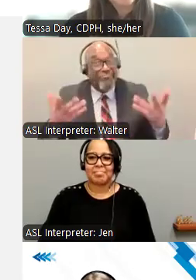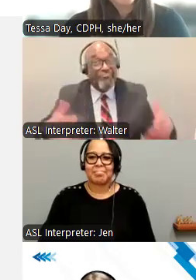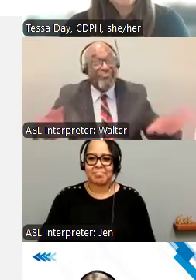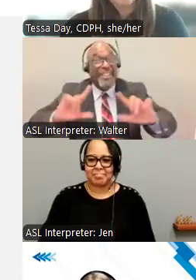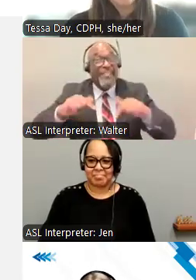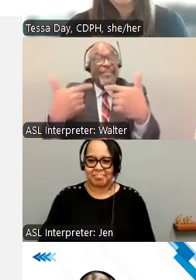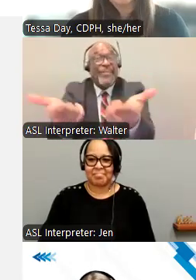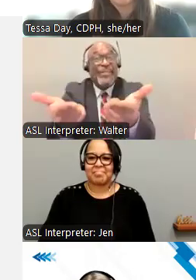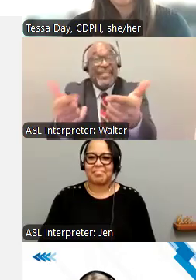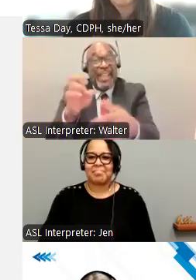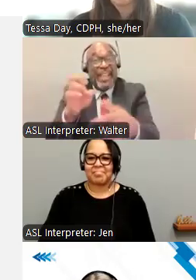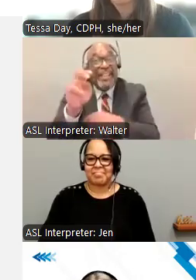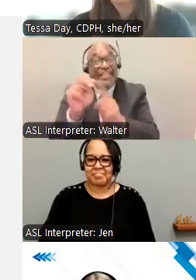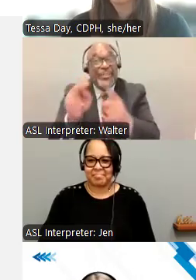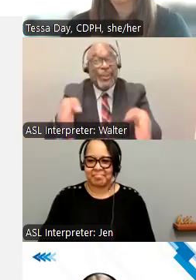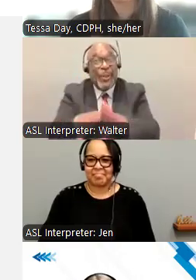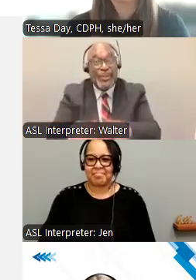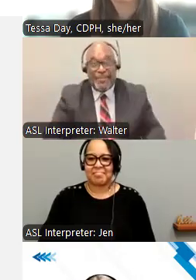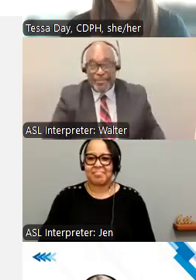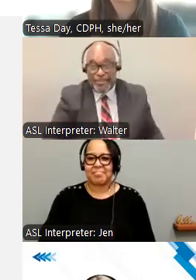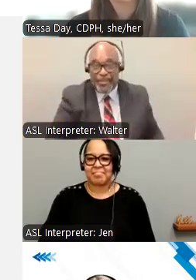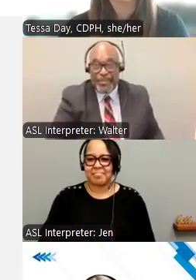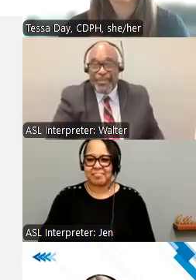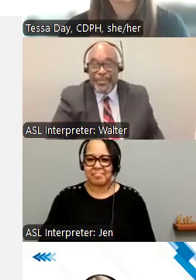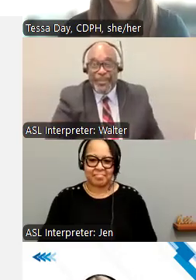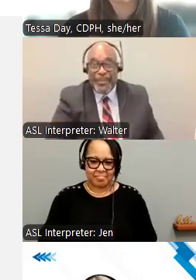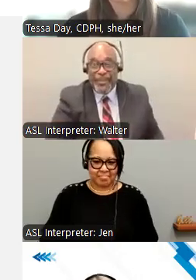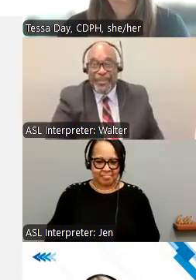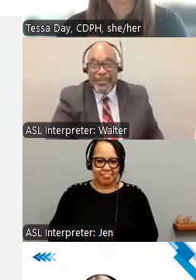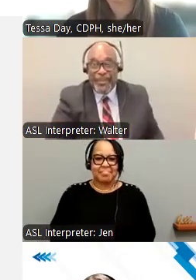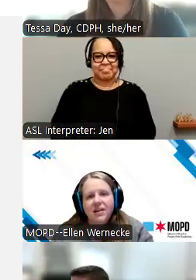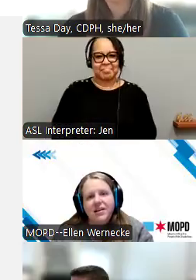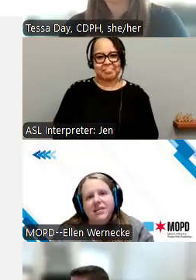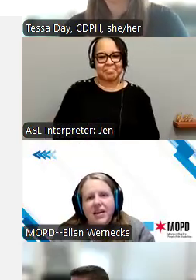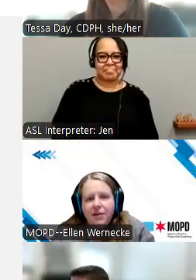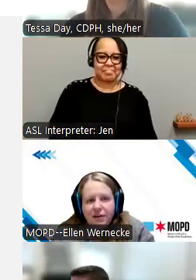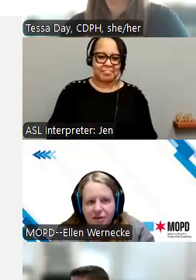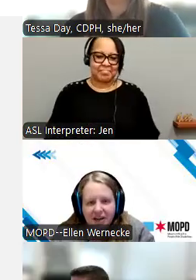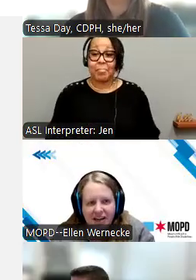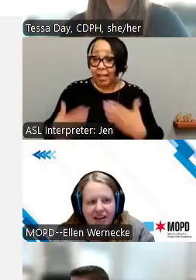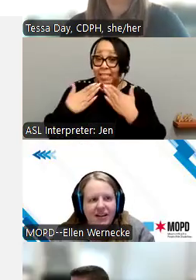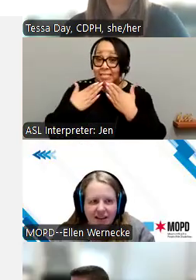13:38:42 back to Ellen to close us out. 13:38:45 >> ELLEN: Thank you, everybody.